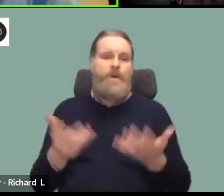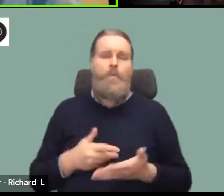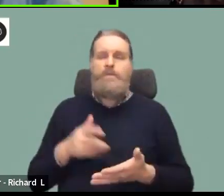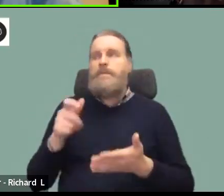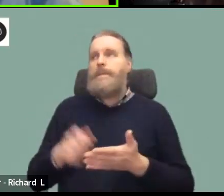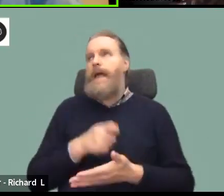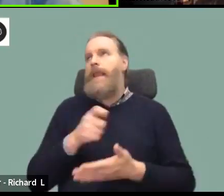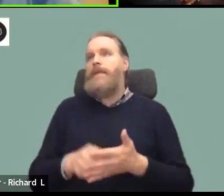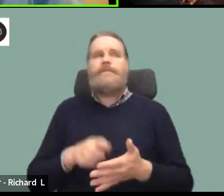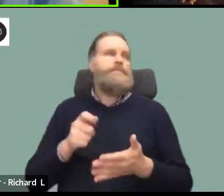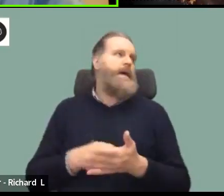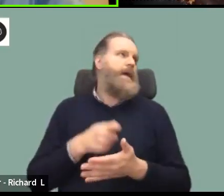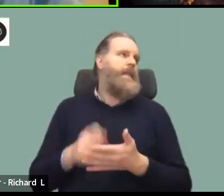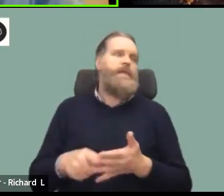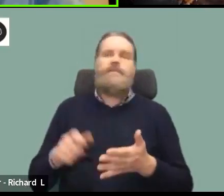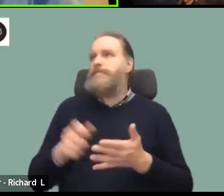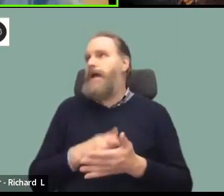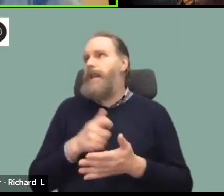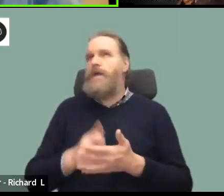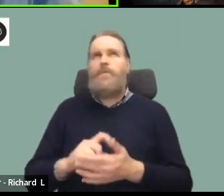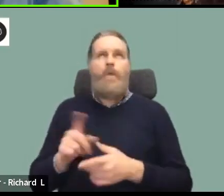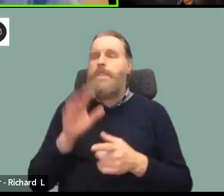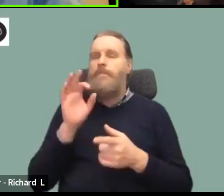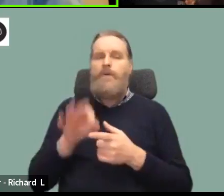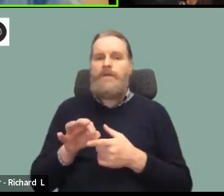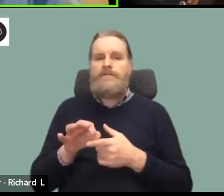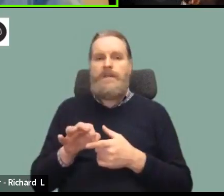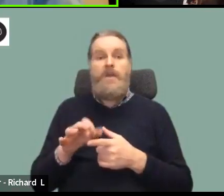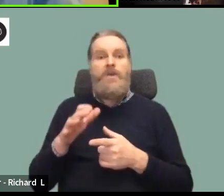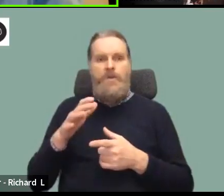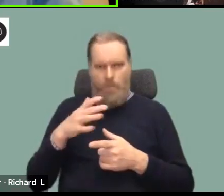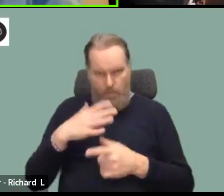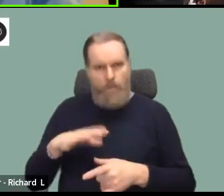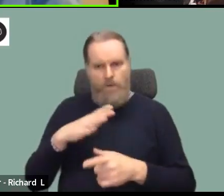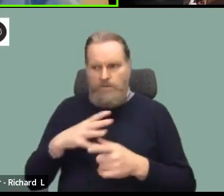you know, we don't want to rebuild it for rebalancing sake , we want to rebalance which ads ds to the dispute, H